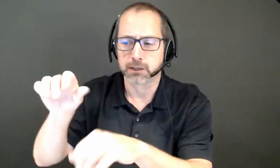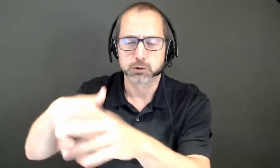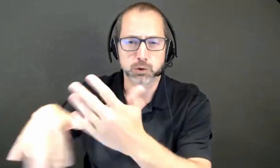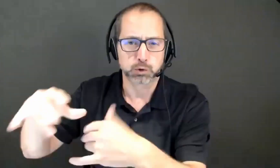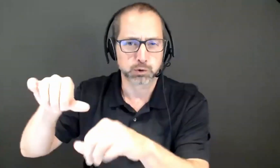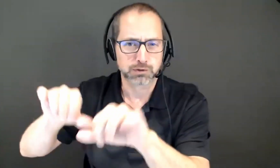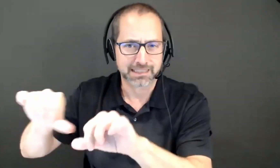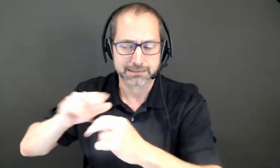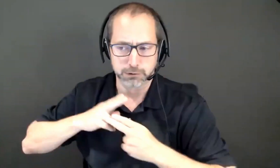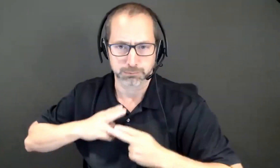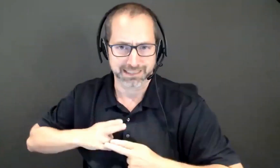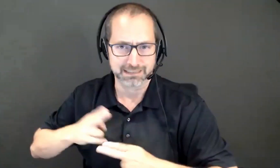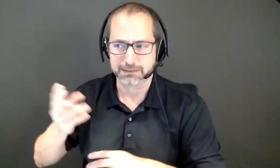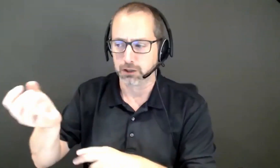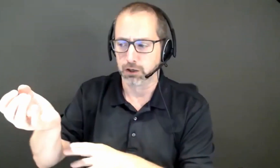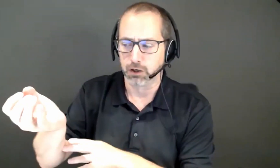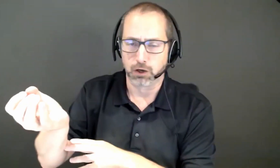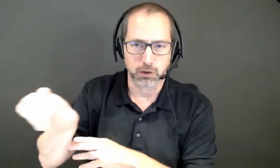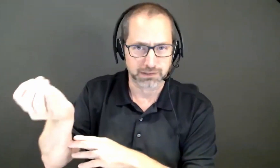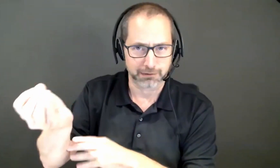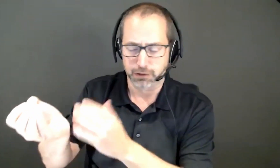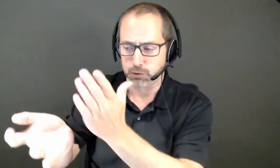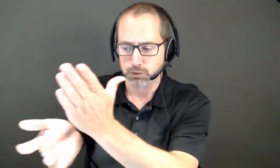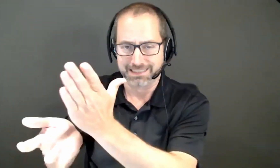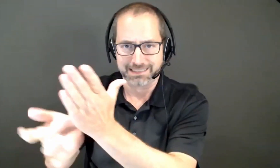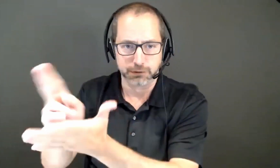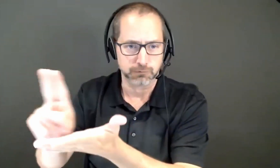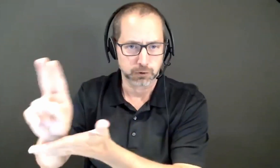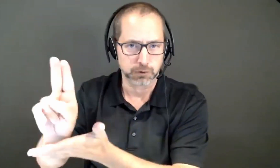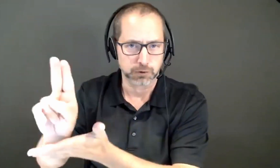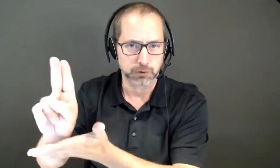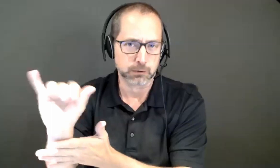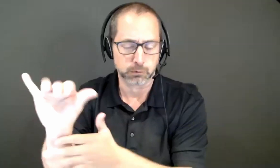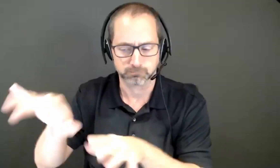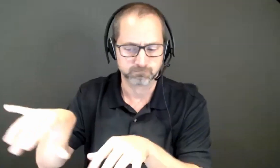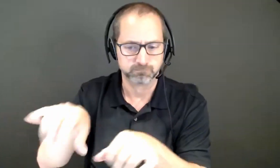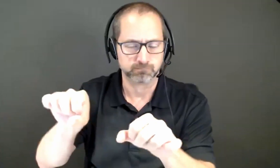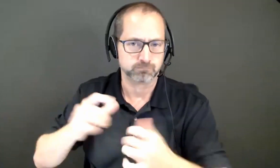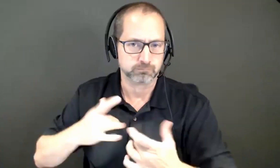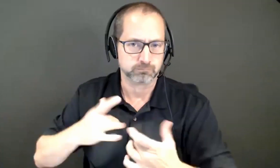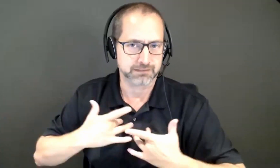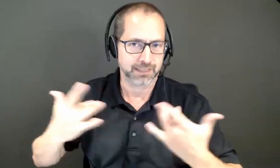University, and I am an event co-organizer, and I will be your moderator today. I'd